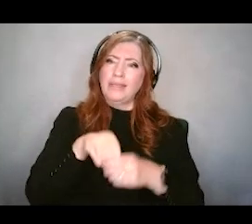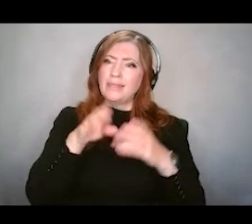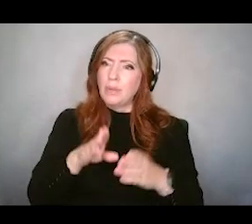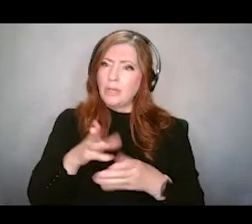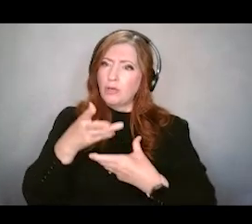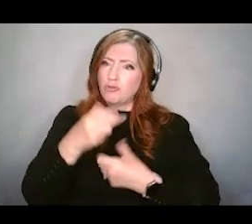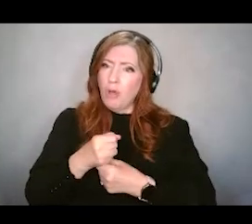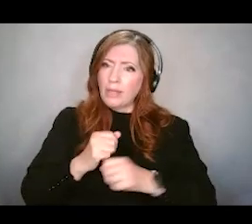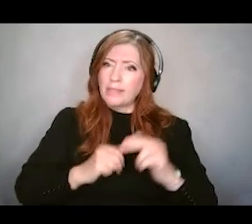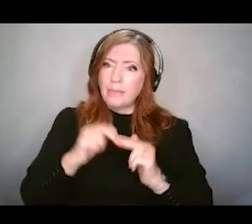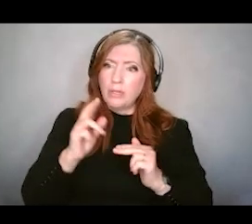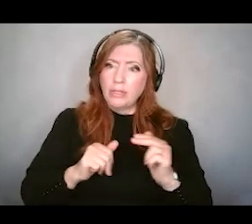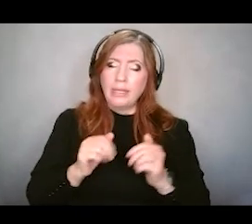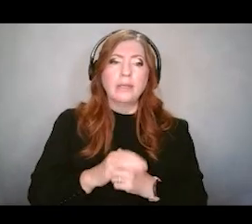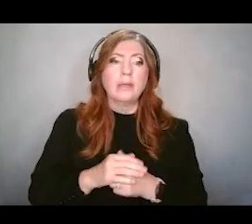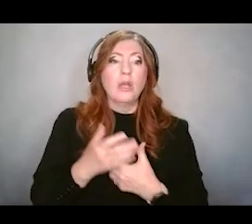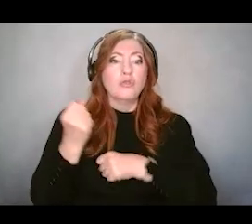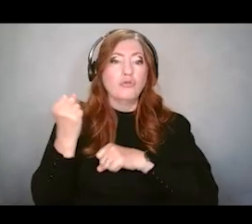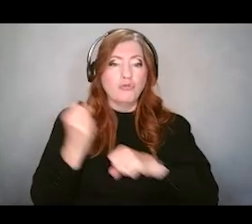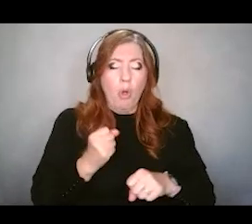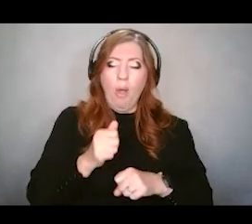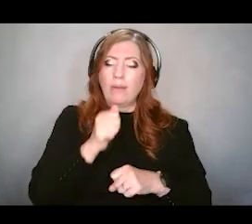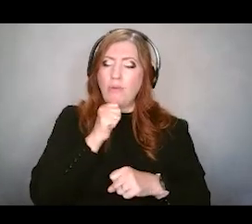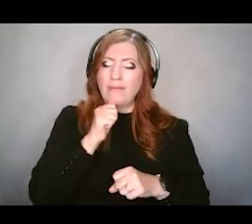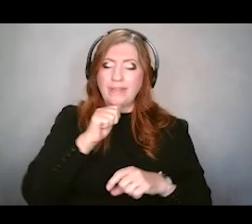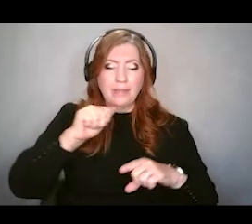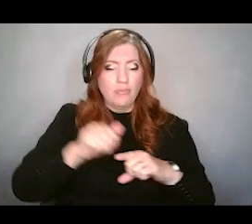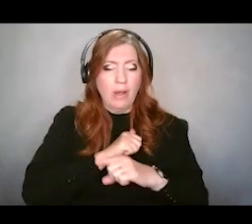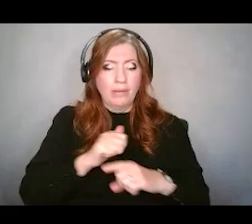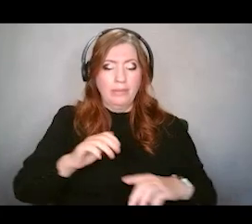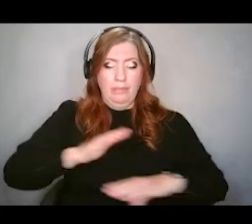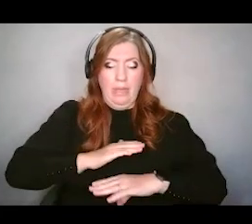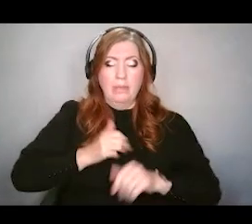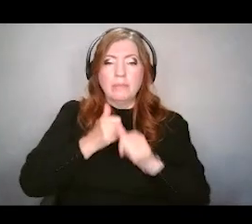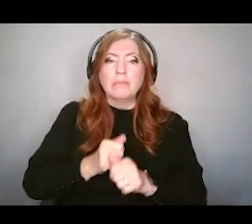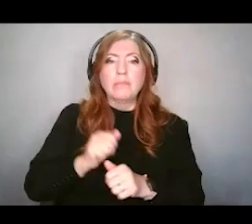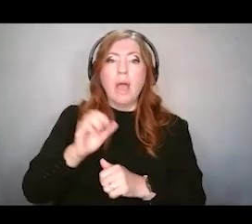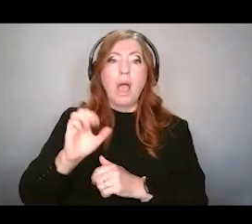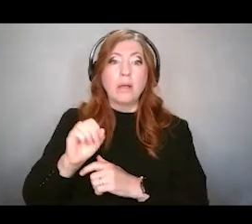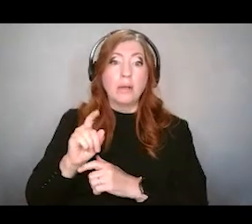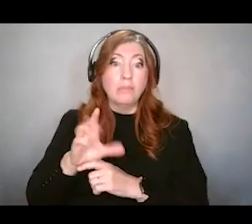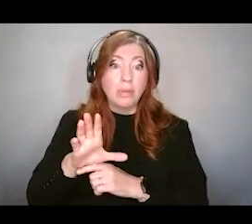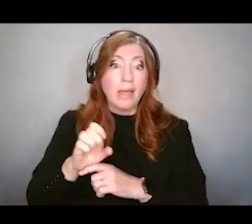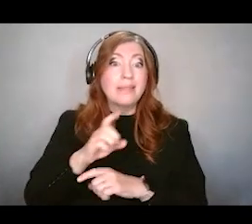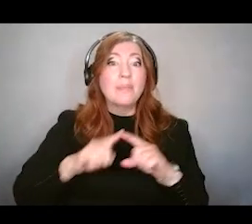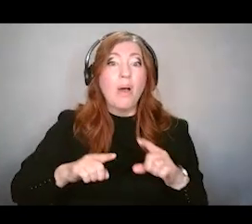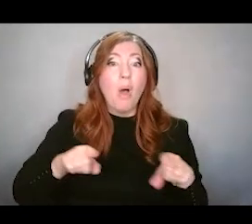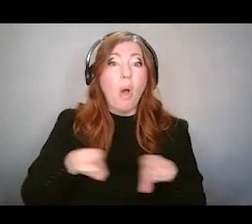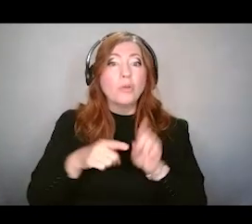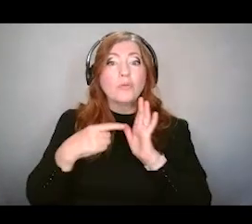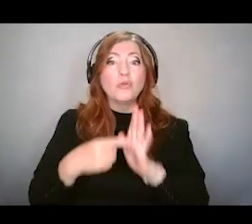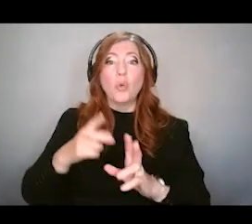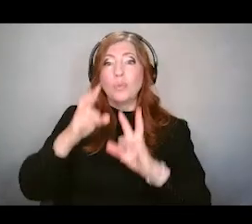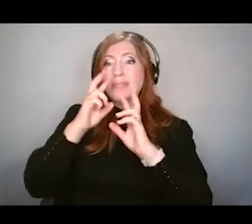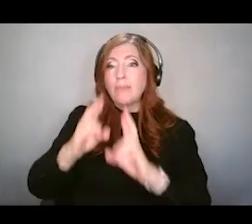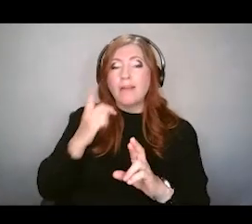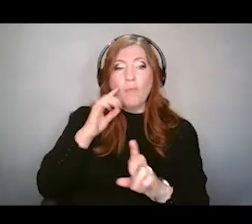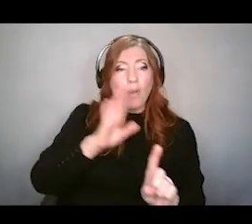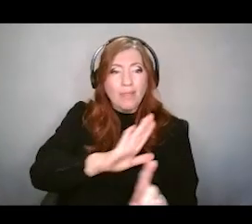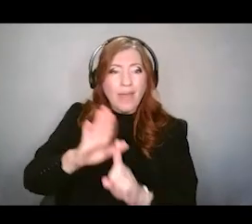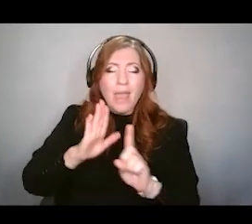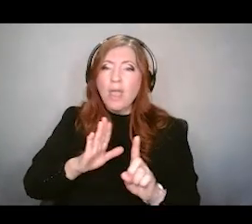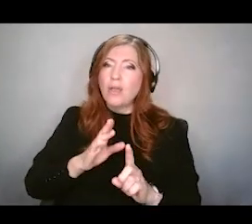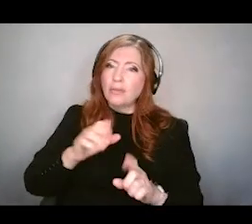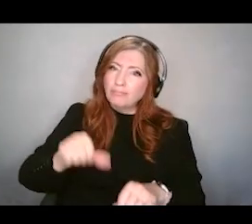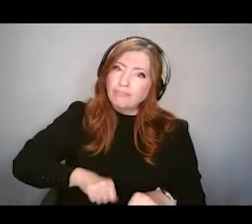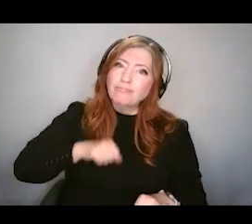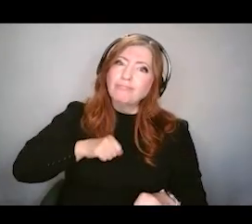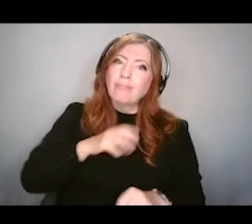practices not only meet compliance, they show respect for each person’s dignity and autonomy.